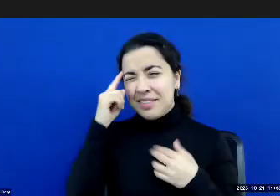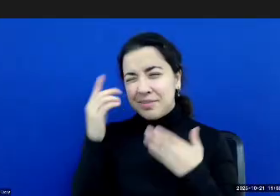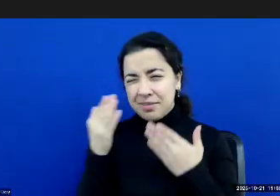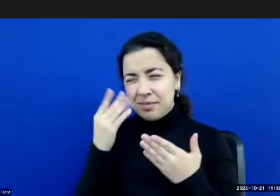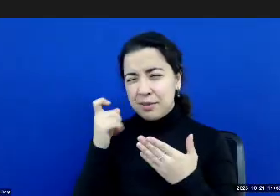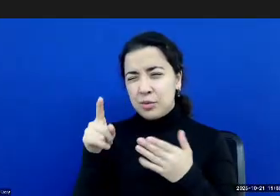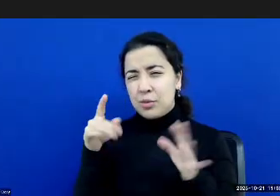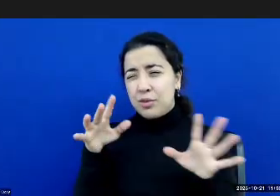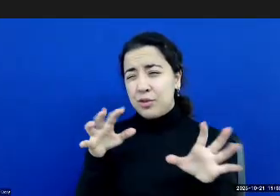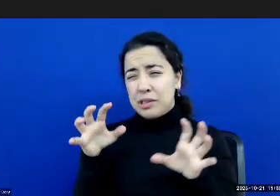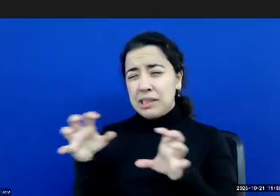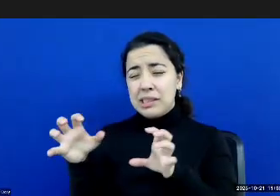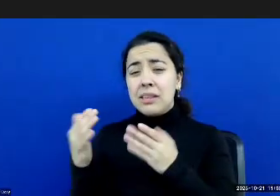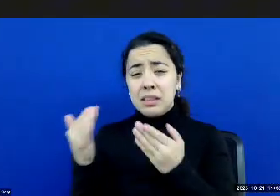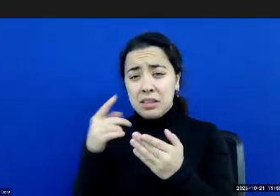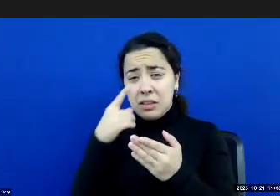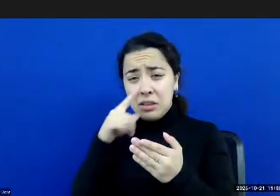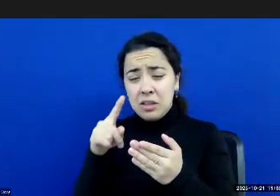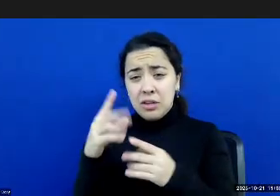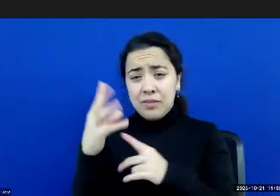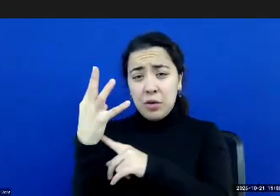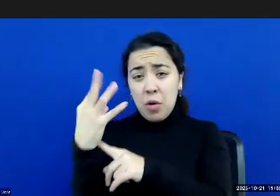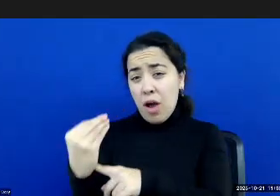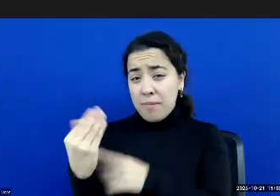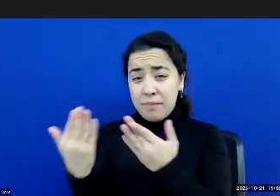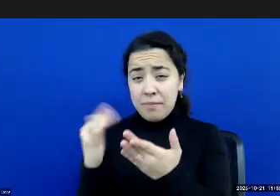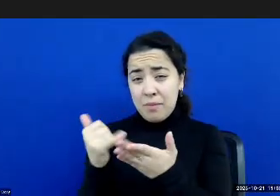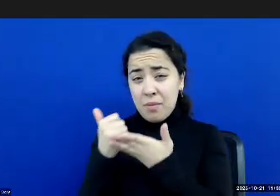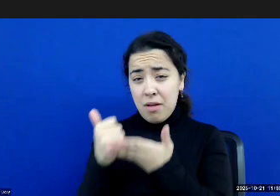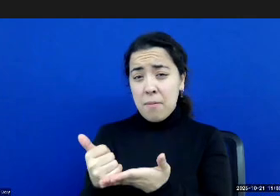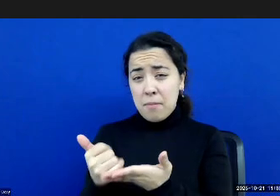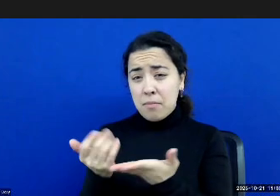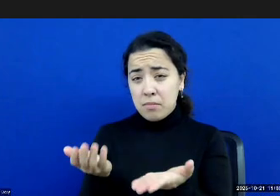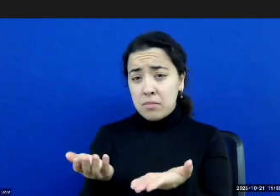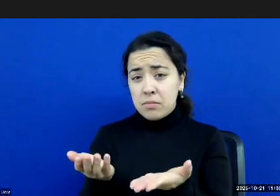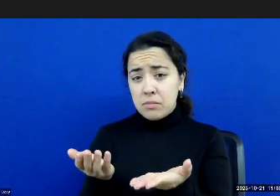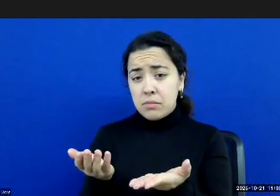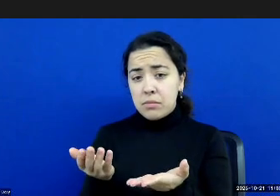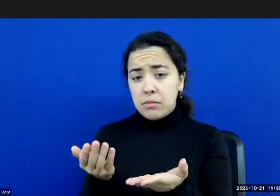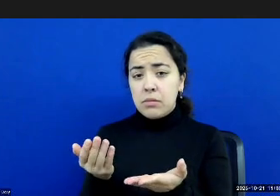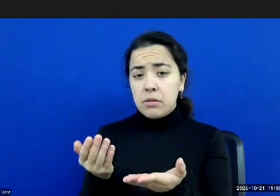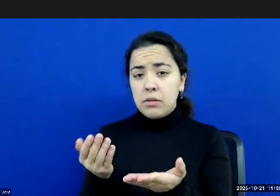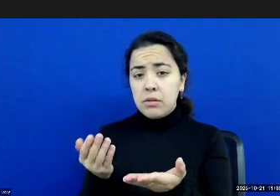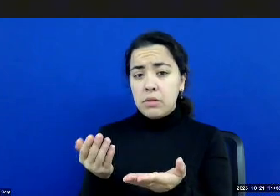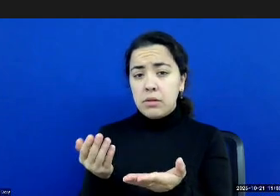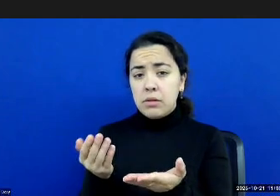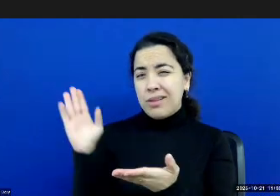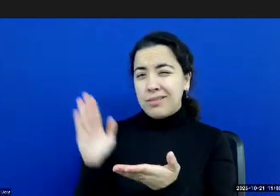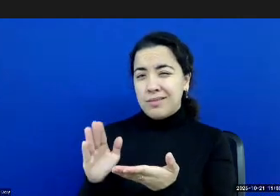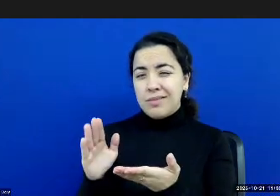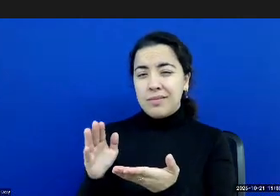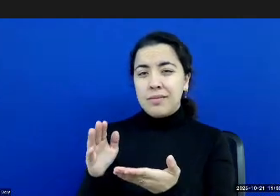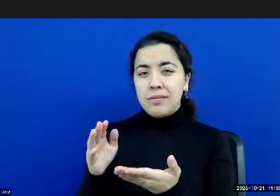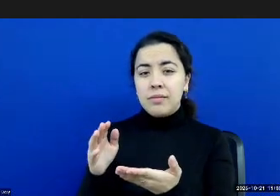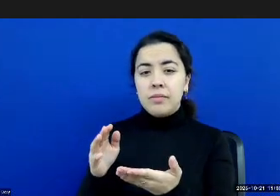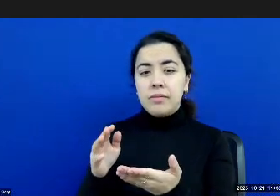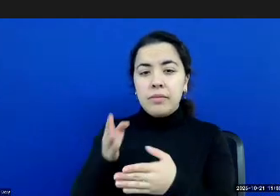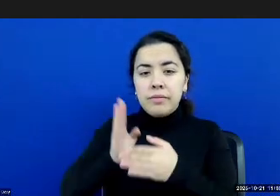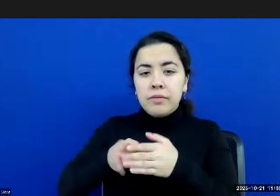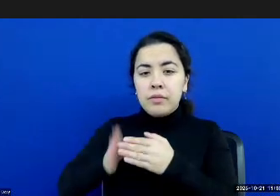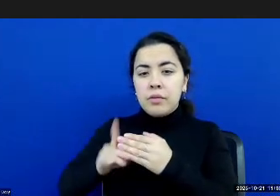Rachel Paul, IAAP: I think it might be, Kay, because you were freezing, too. Maybe if you want to shut your video off, maybe that would help your bandwidth while we finish up with questions here.